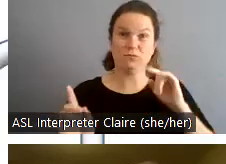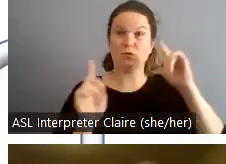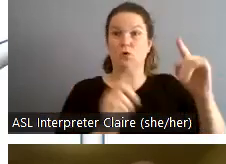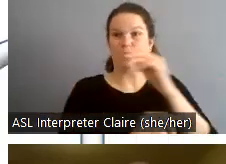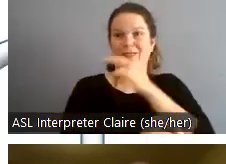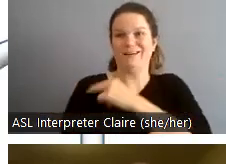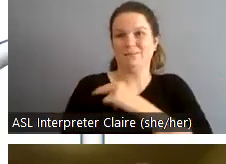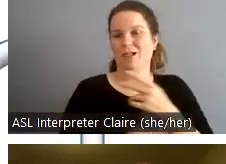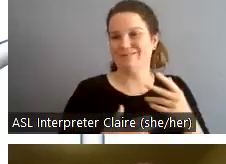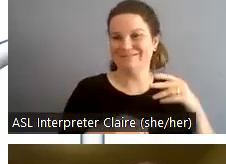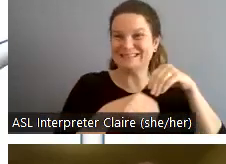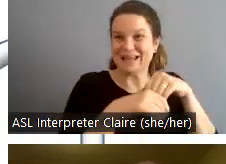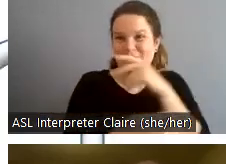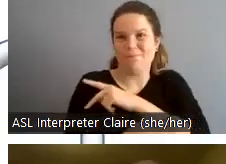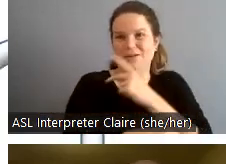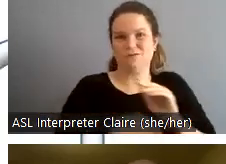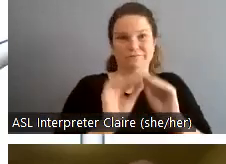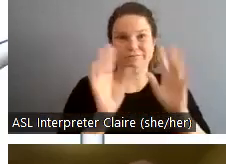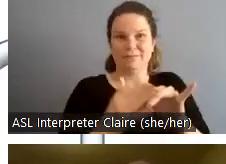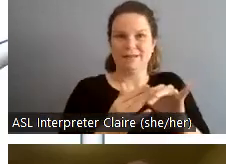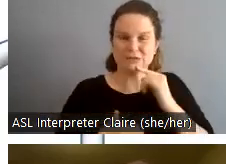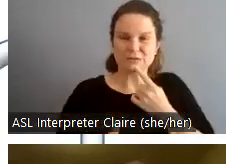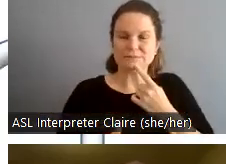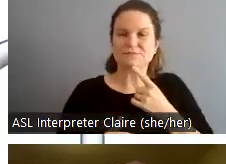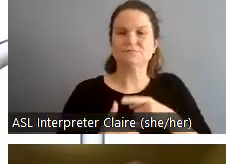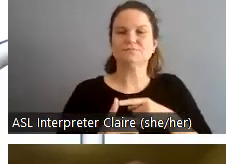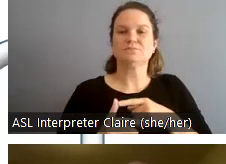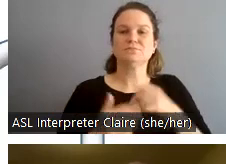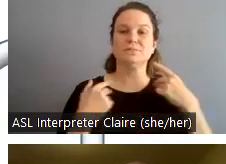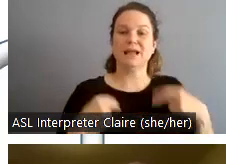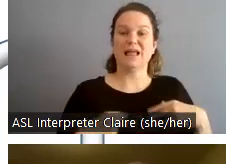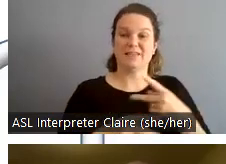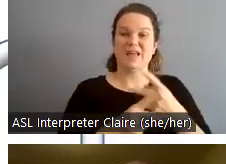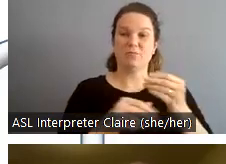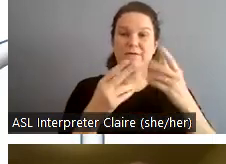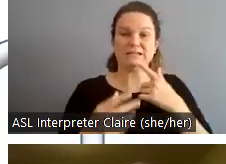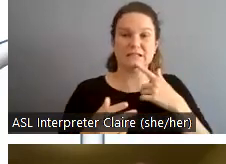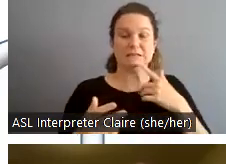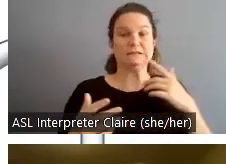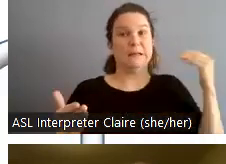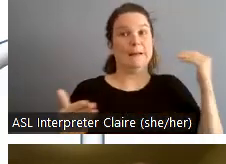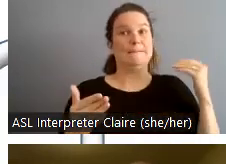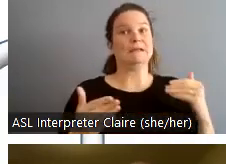inpatient care, that's serious. Also, if a healthcare provider says we've got an